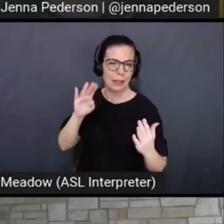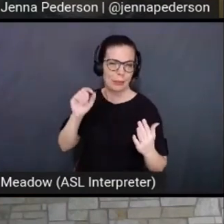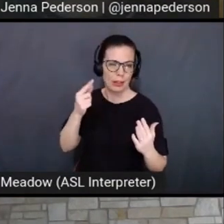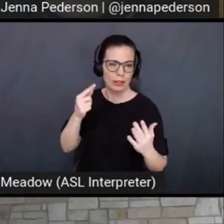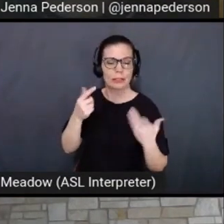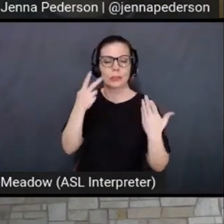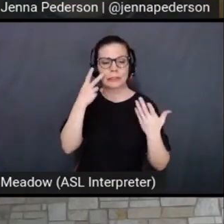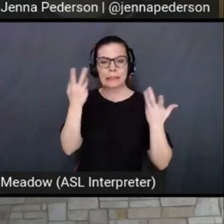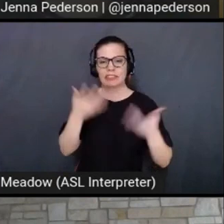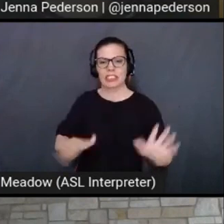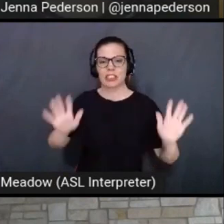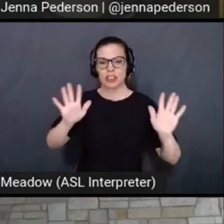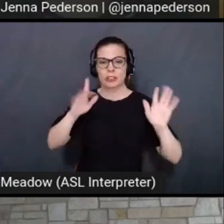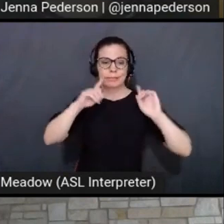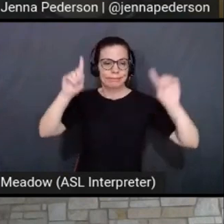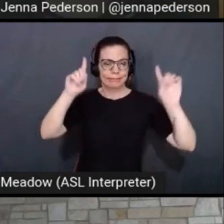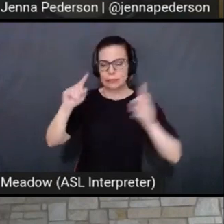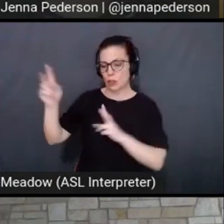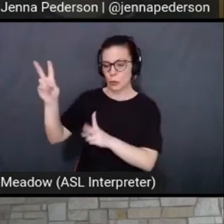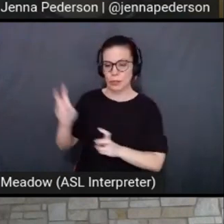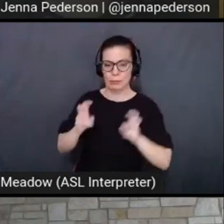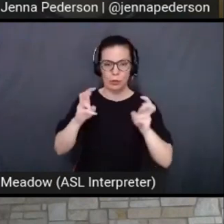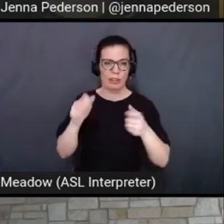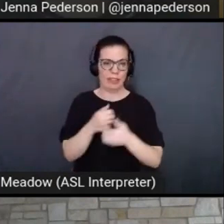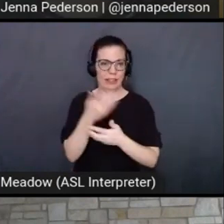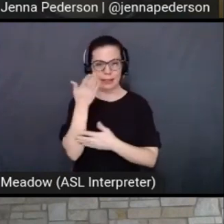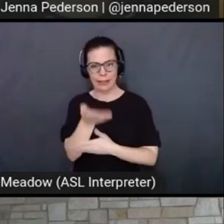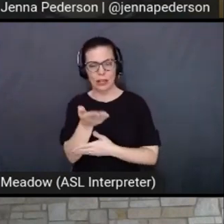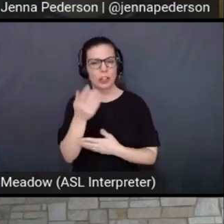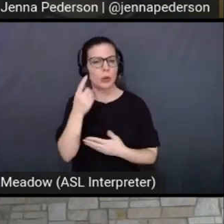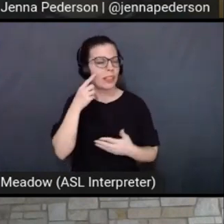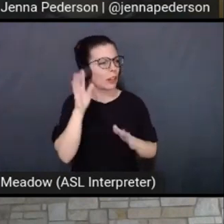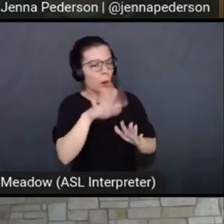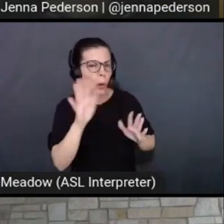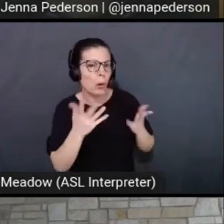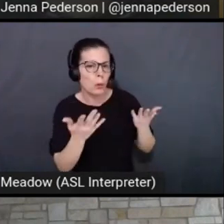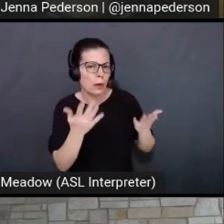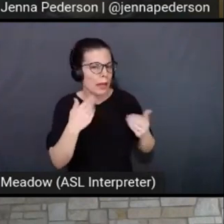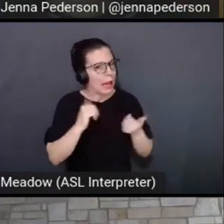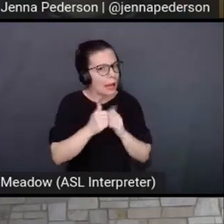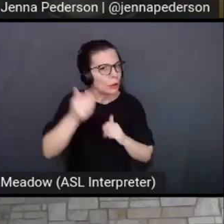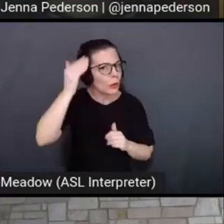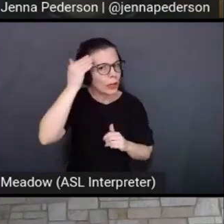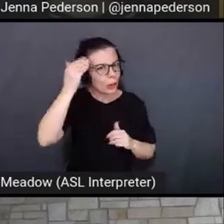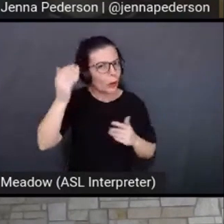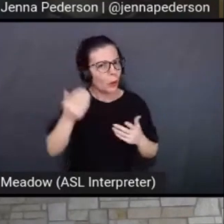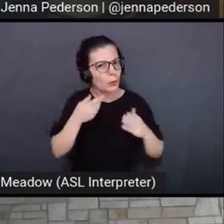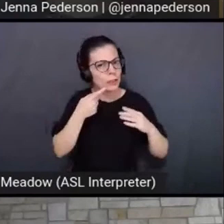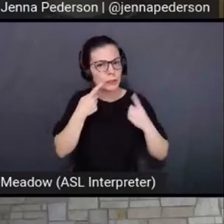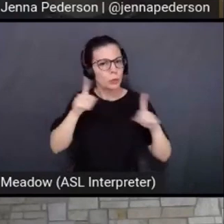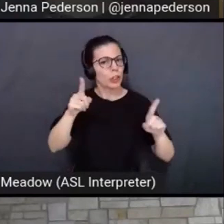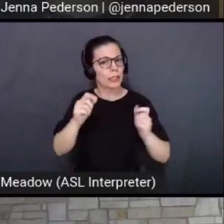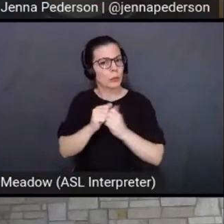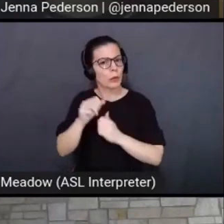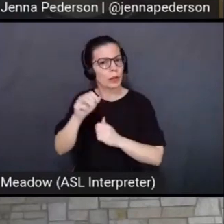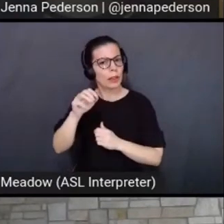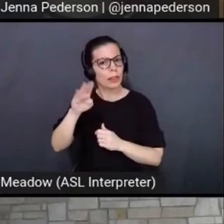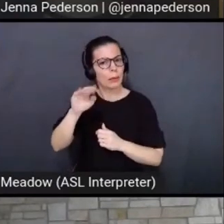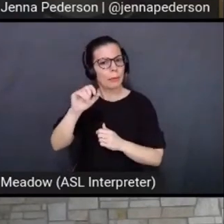so we've imported all this there. Now you might say well, wait a minute, how do I know if that's all gonna work with Babelfish because you wanna go check.